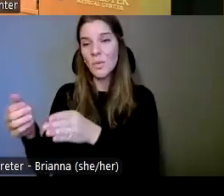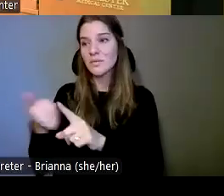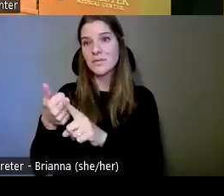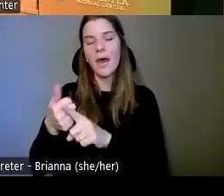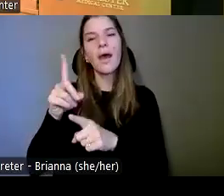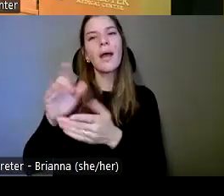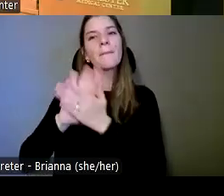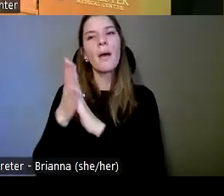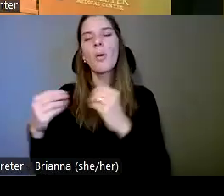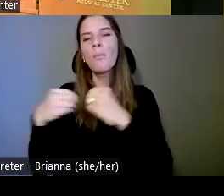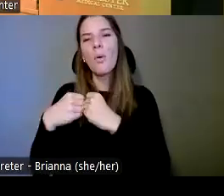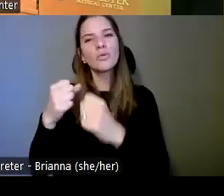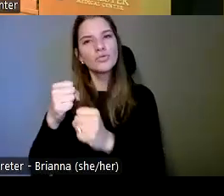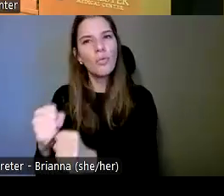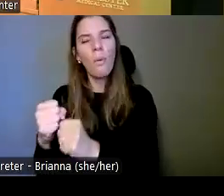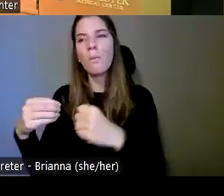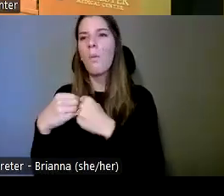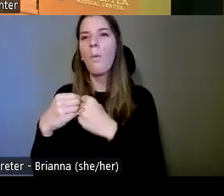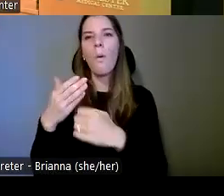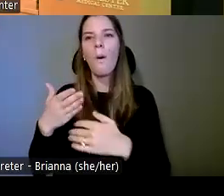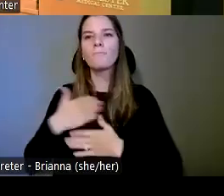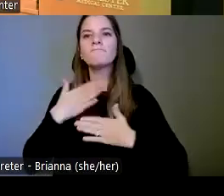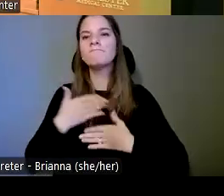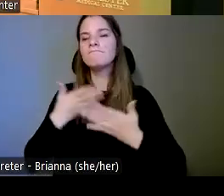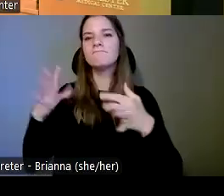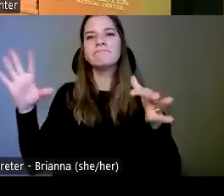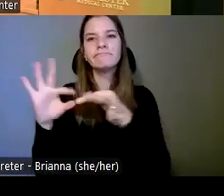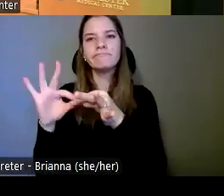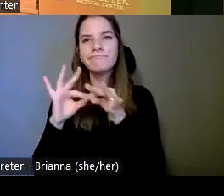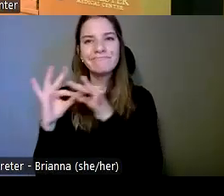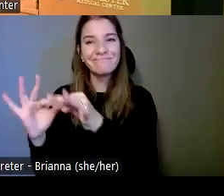reinforce or a path towards strengthening the social fabric that cuts across political lines,